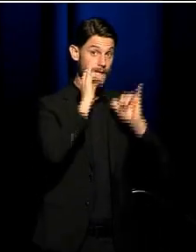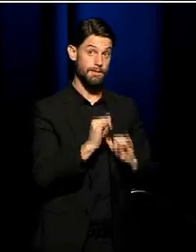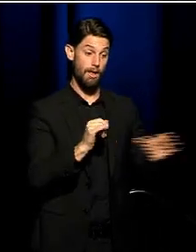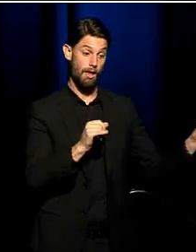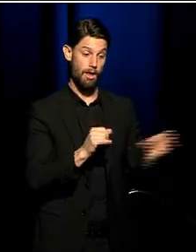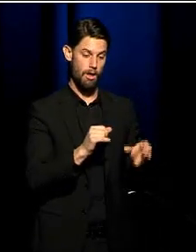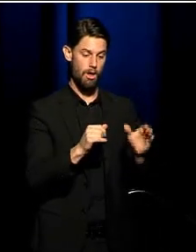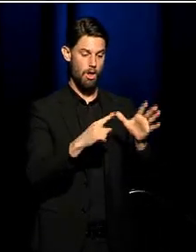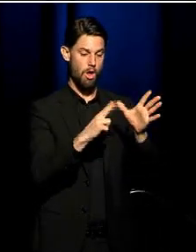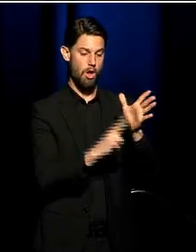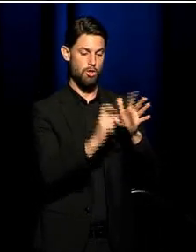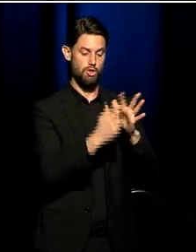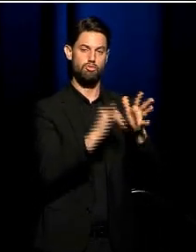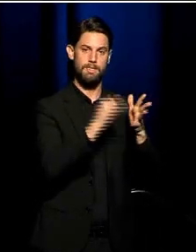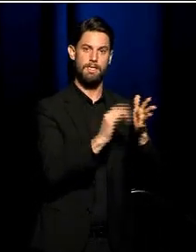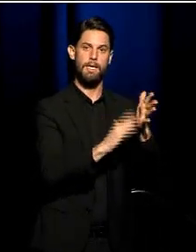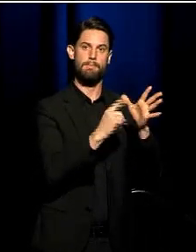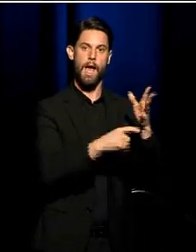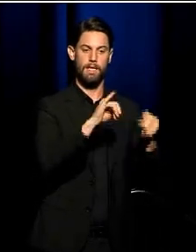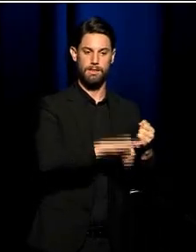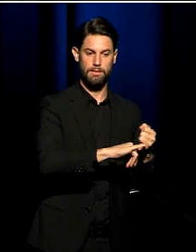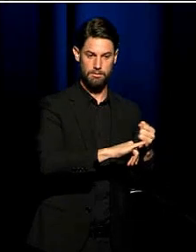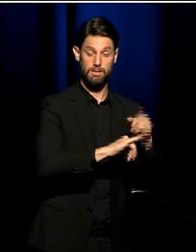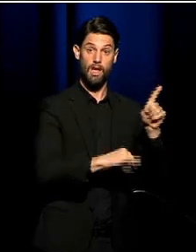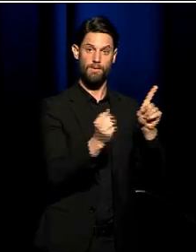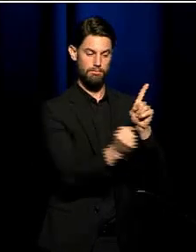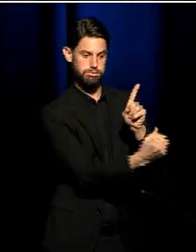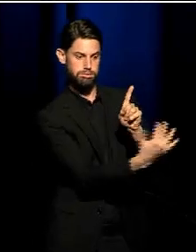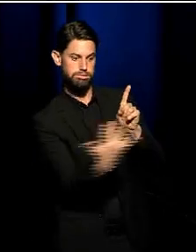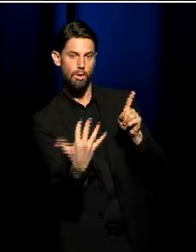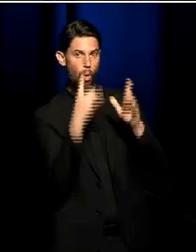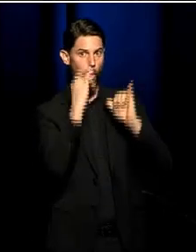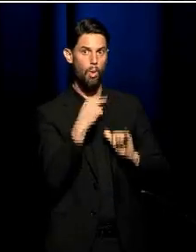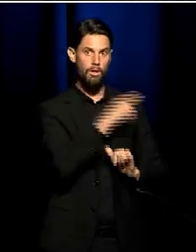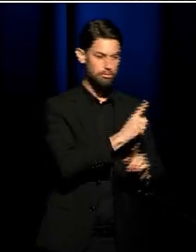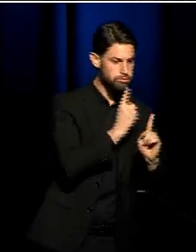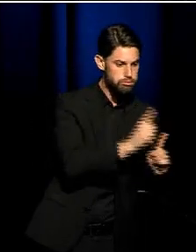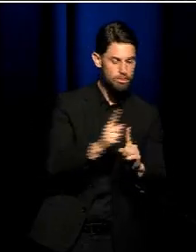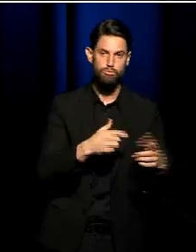Mr Andras Markus and a team of lawyers under his direction. The Terms of